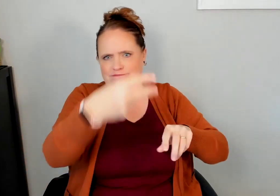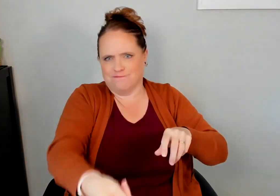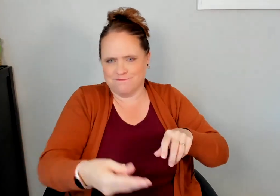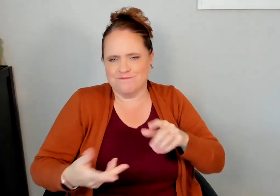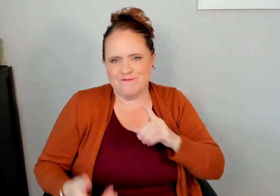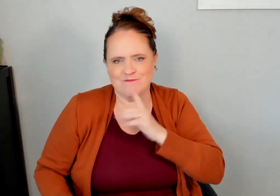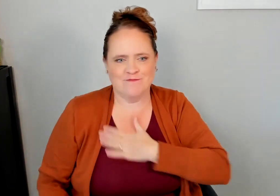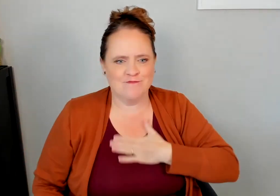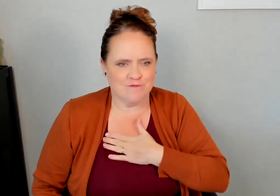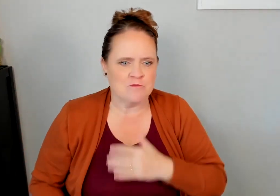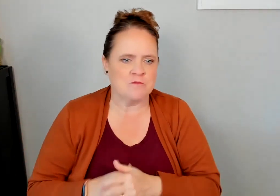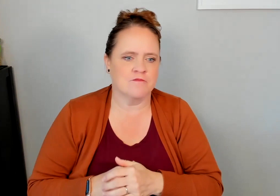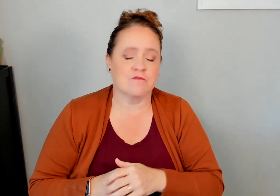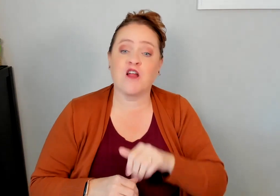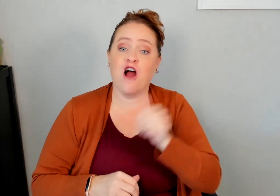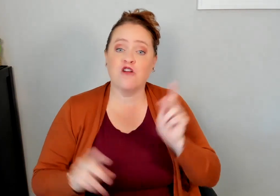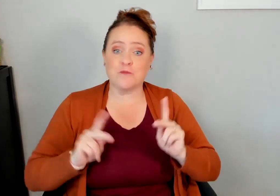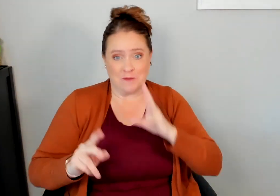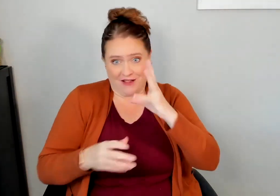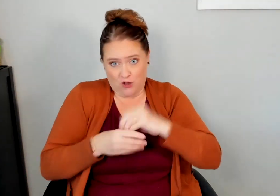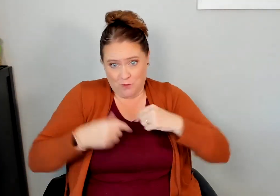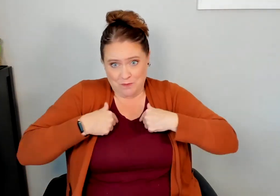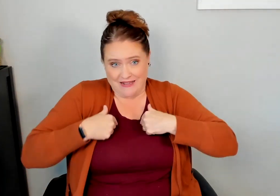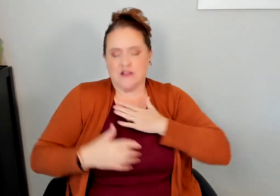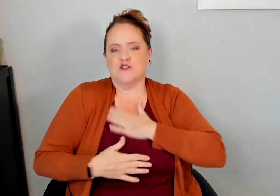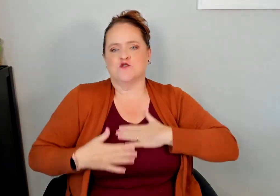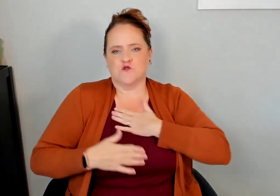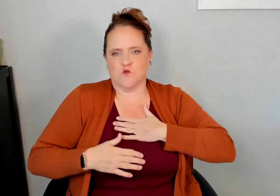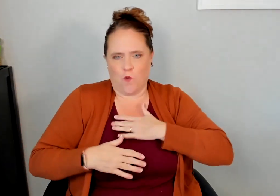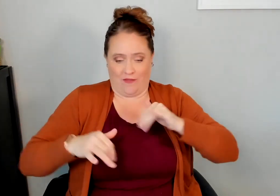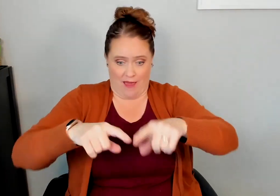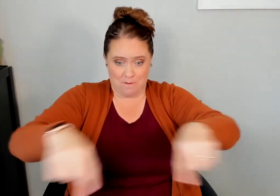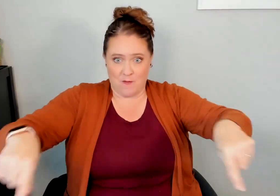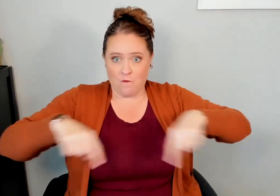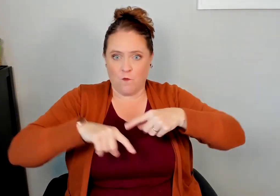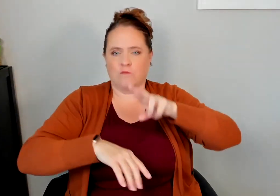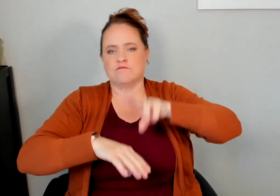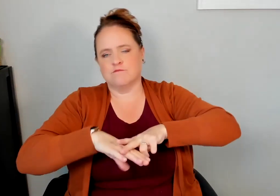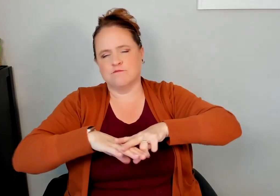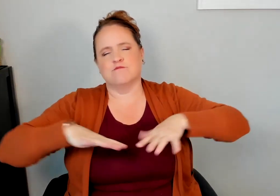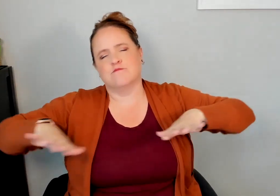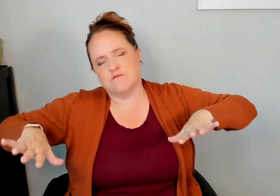be the last man standing for me i enjoyed and i noticed other people doing it too just laying on